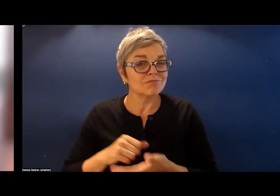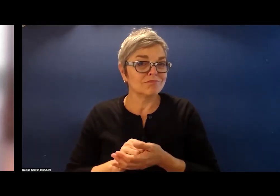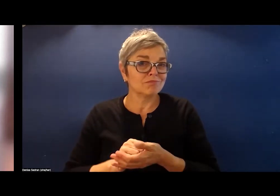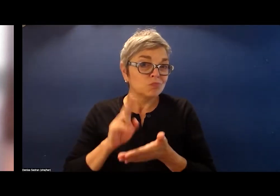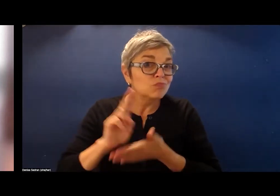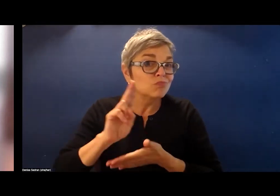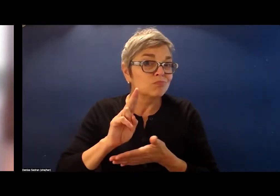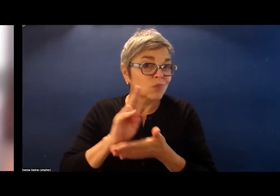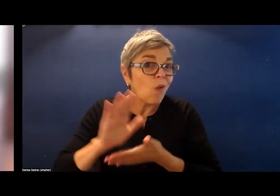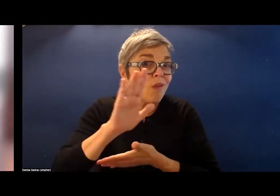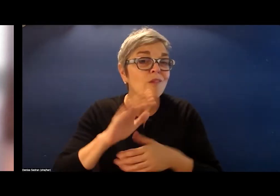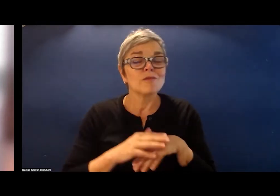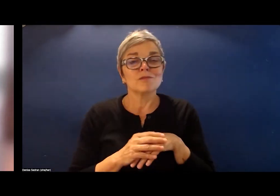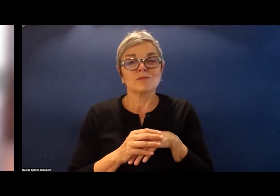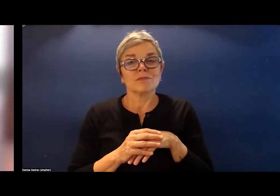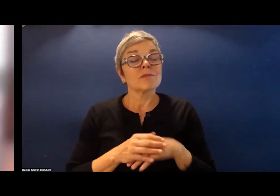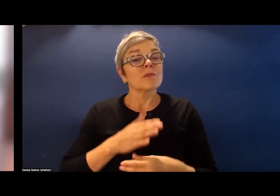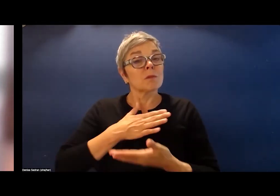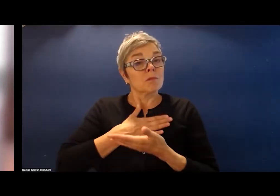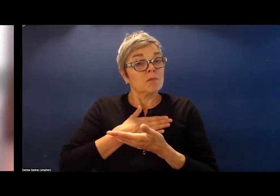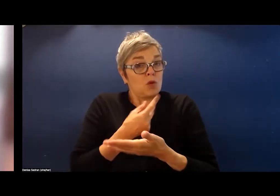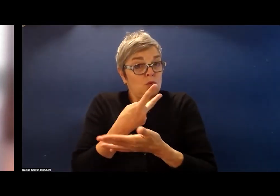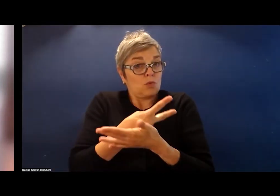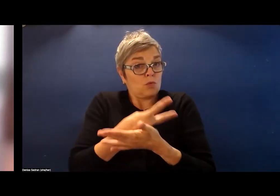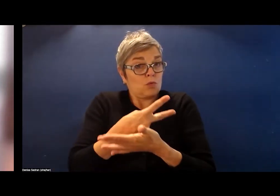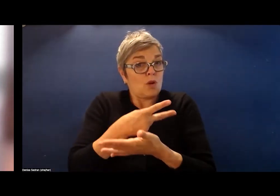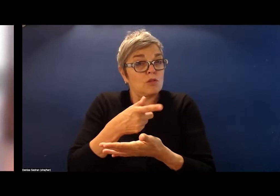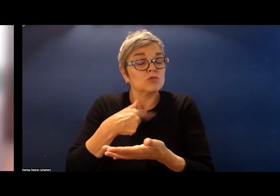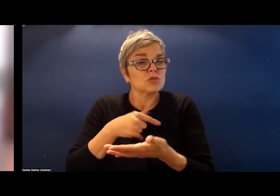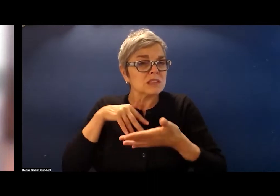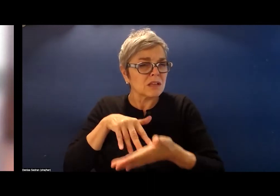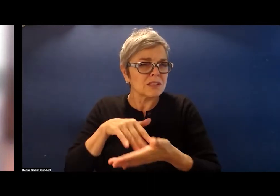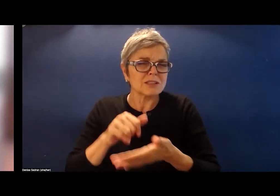And I did my graduate work in the early nineties